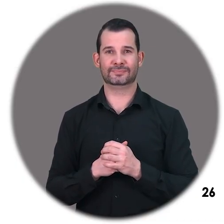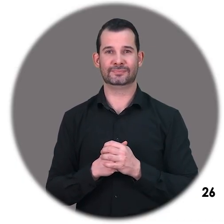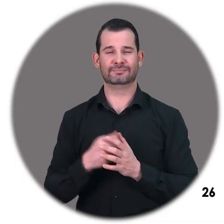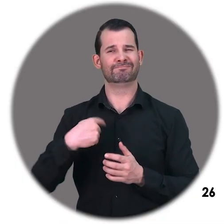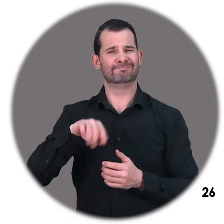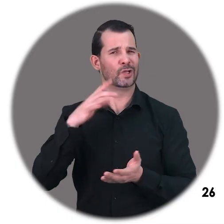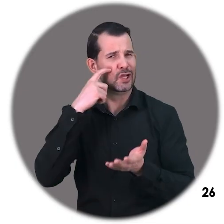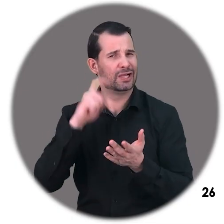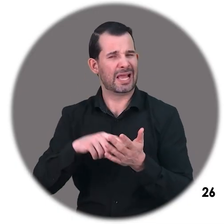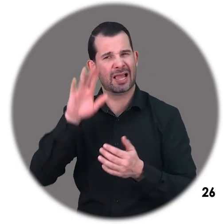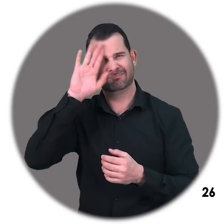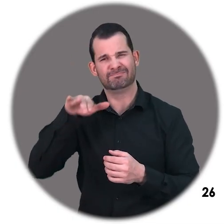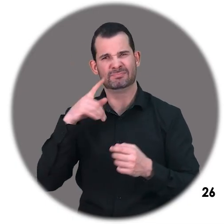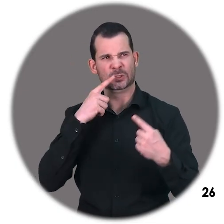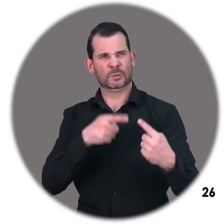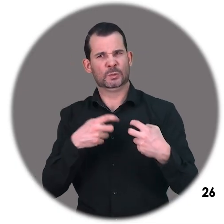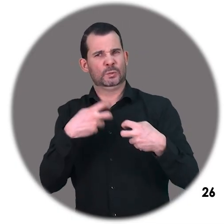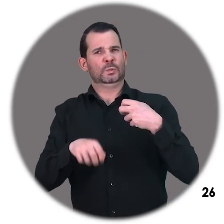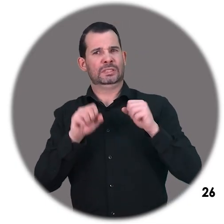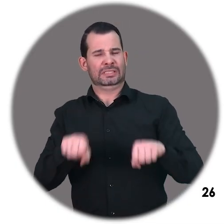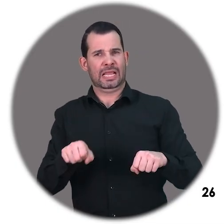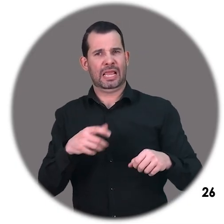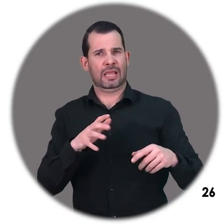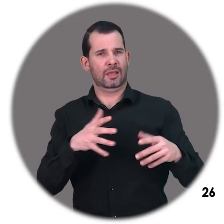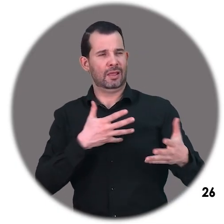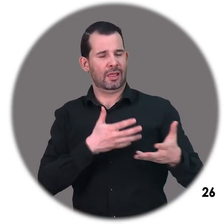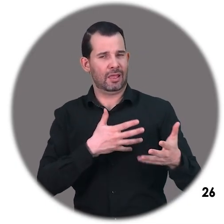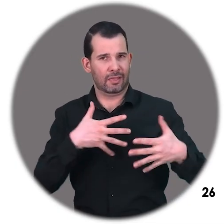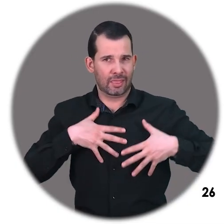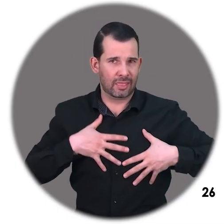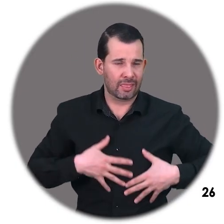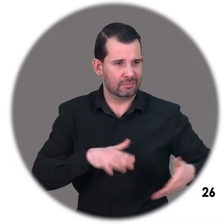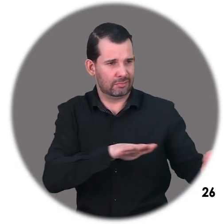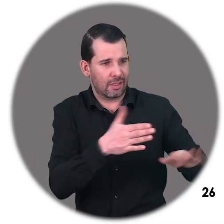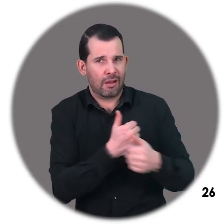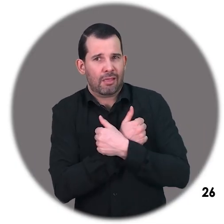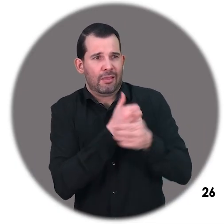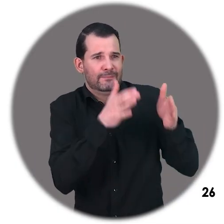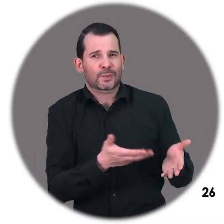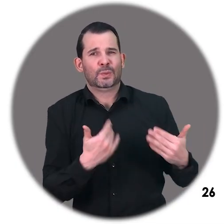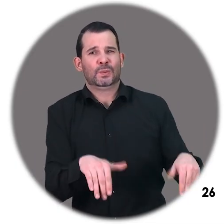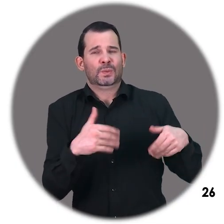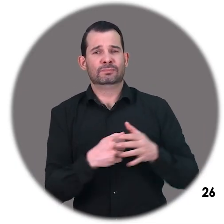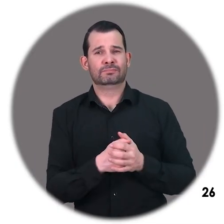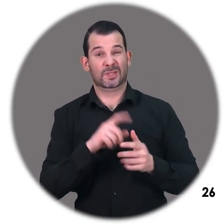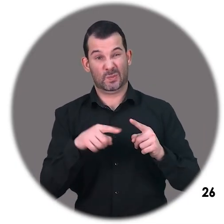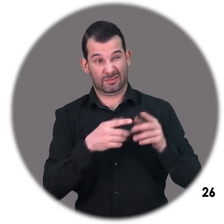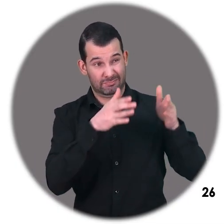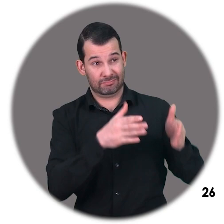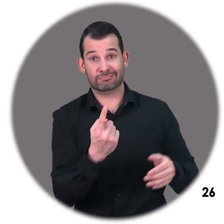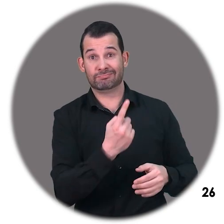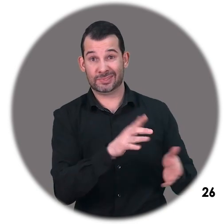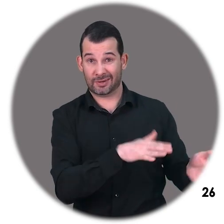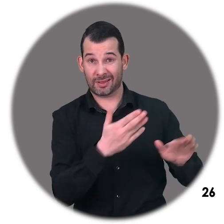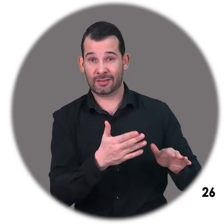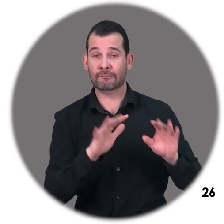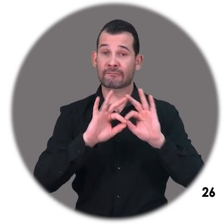We recognize how difficult it can be to cope with the death of a loved one. When someone dies, the family